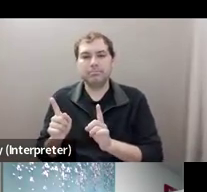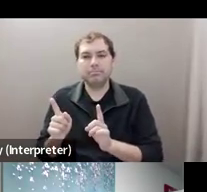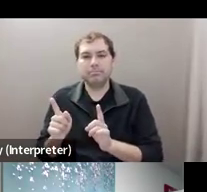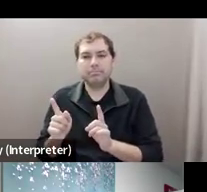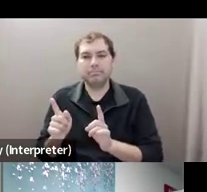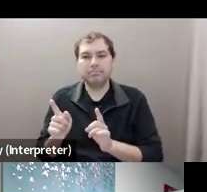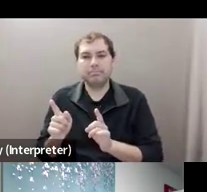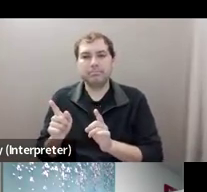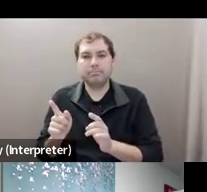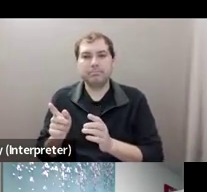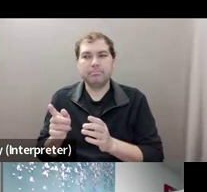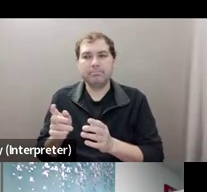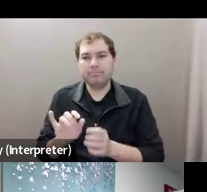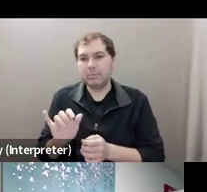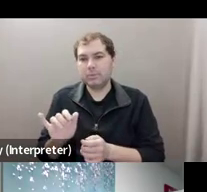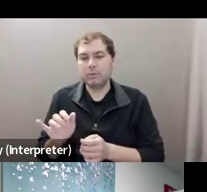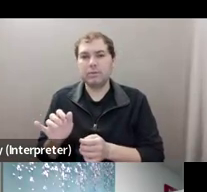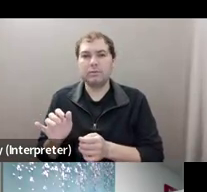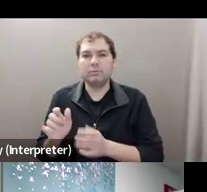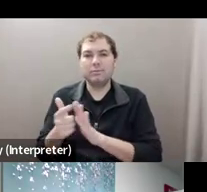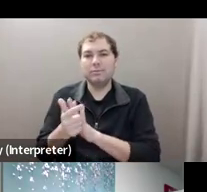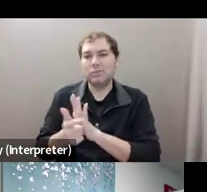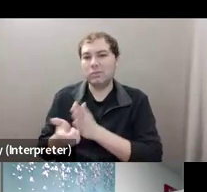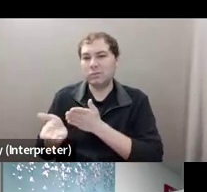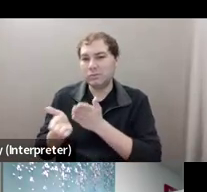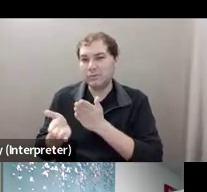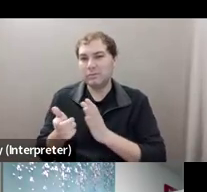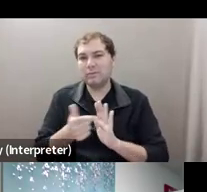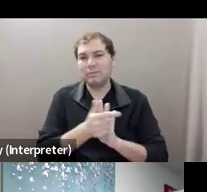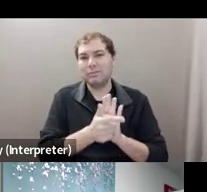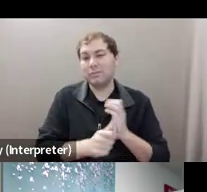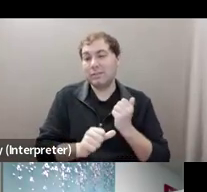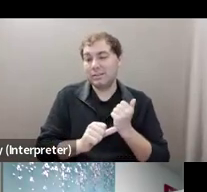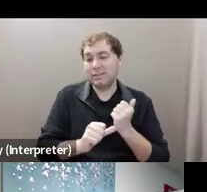17036717673: things like legal services and legal aid that we can go to depending on the issue.